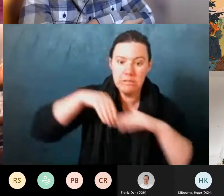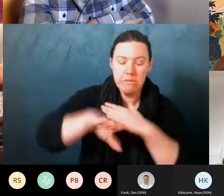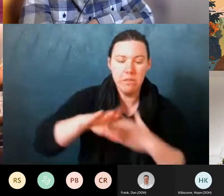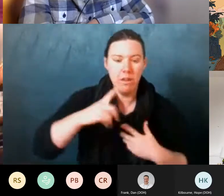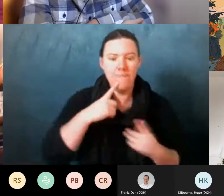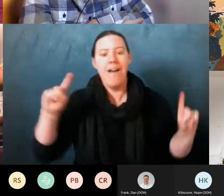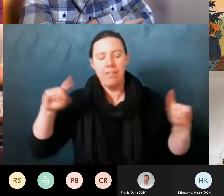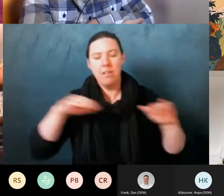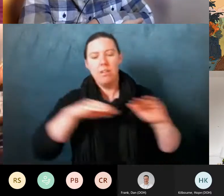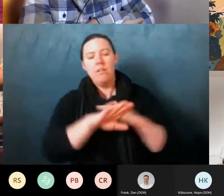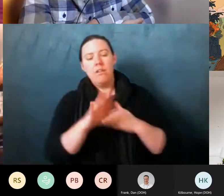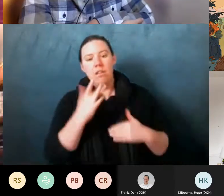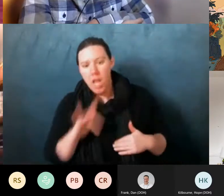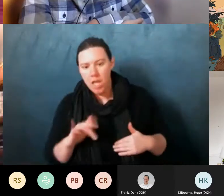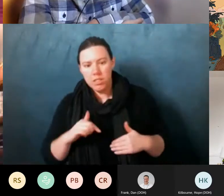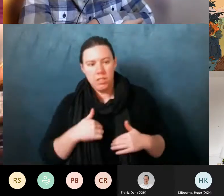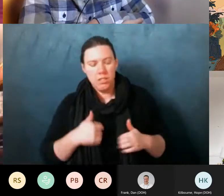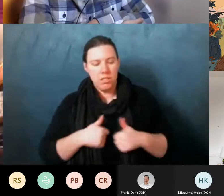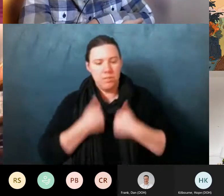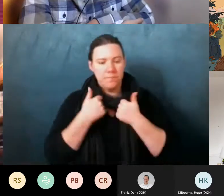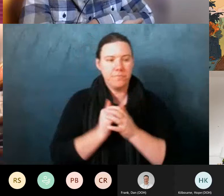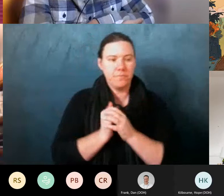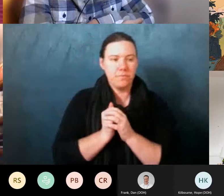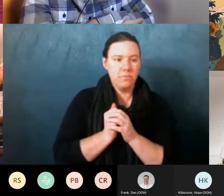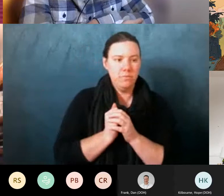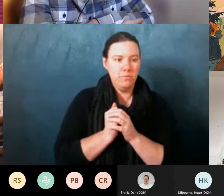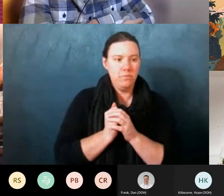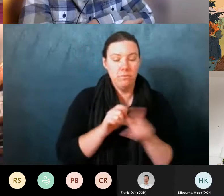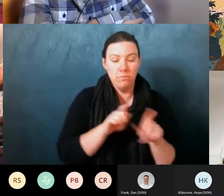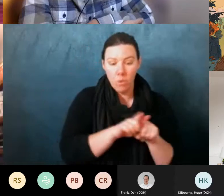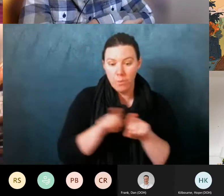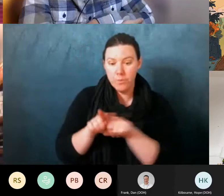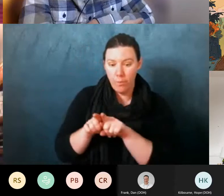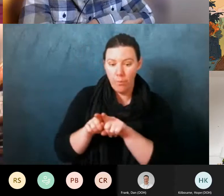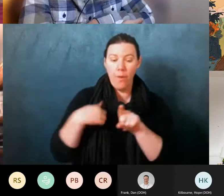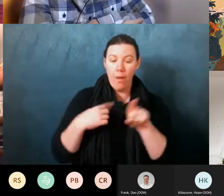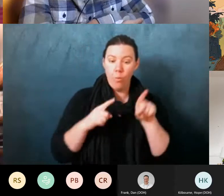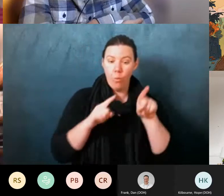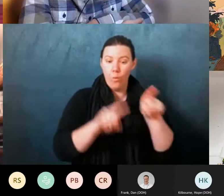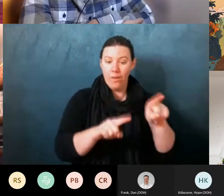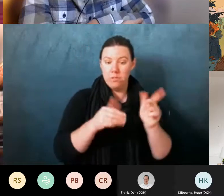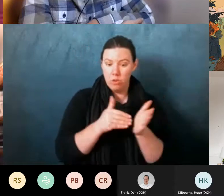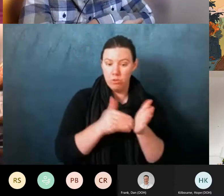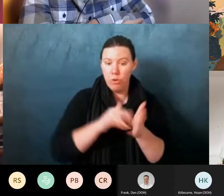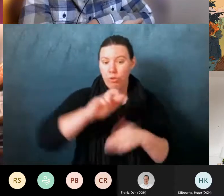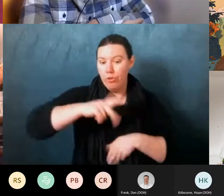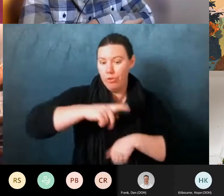I had a large lump, and I was concerned about whether I had cancer and I wanted to have a mammogram.